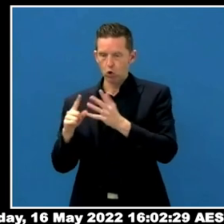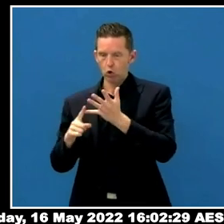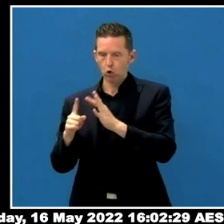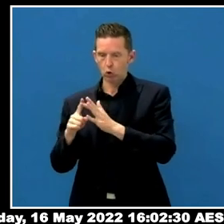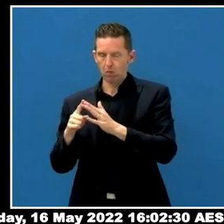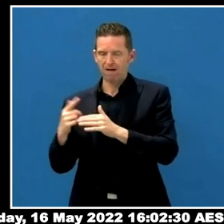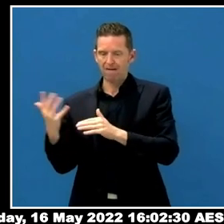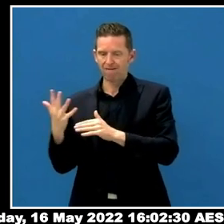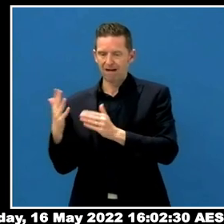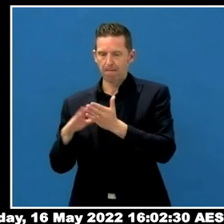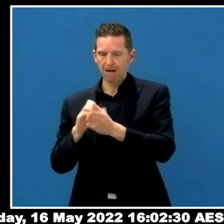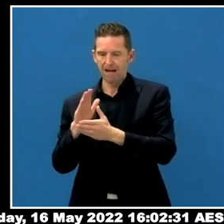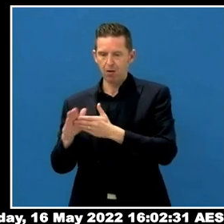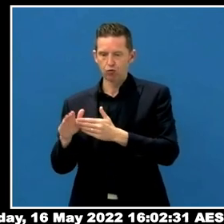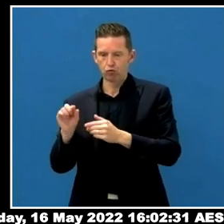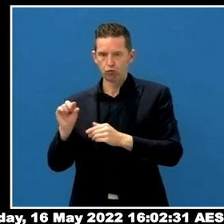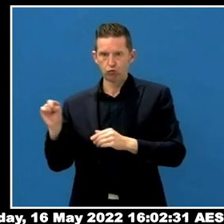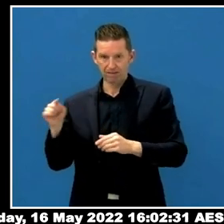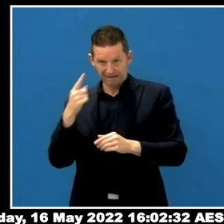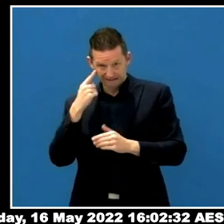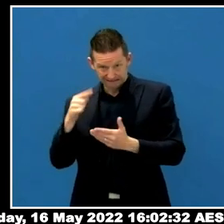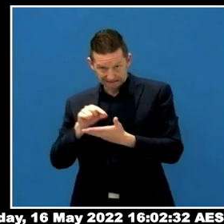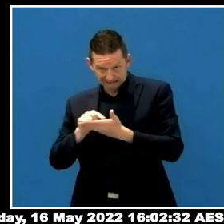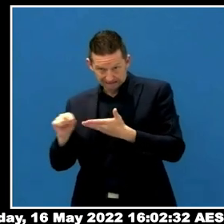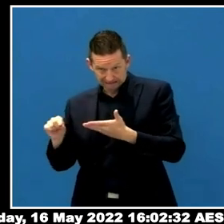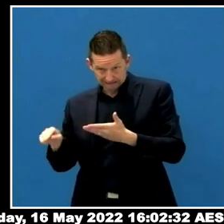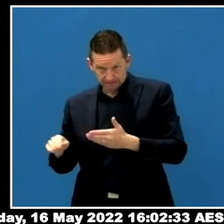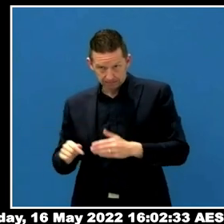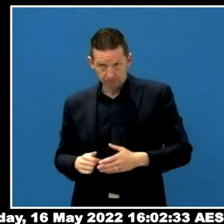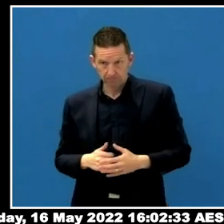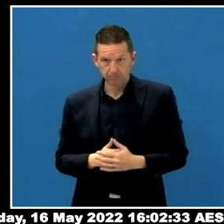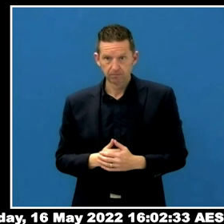You can see that? SUZIE: Am I looking at - sorry, am I looking at the -